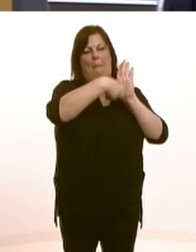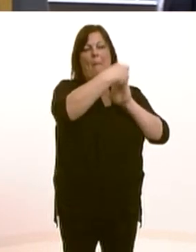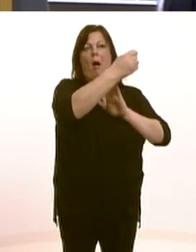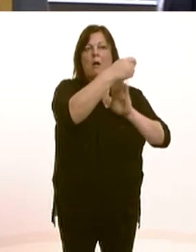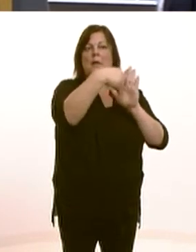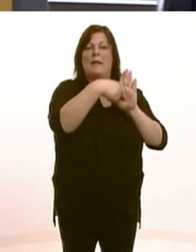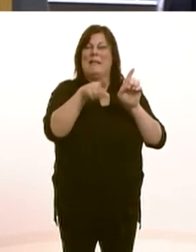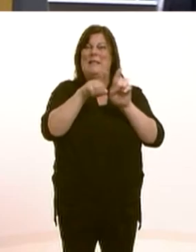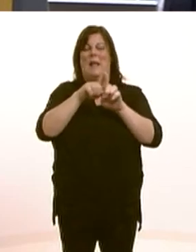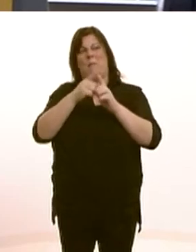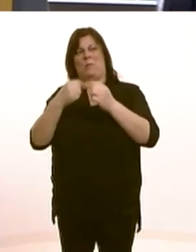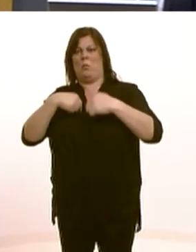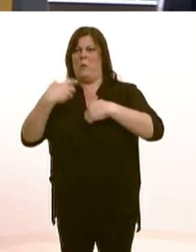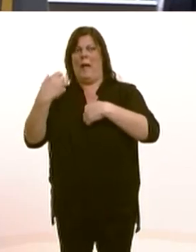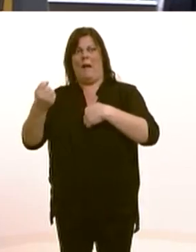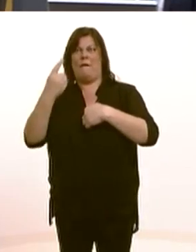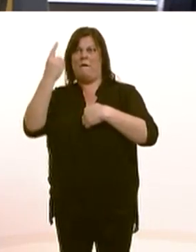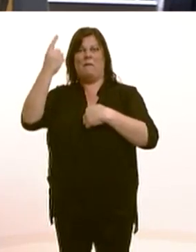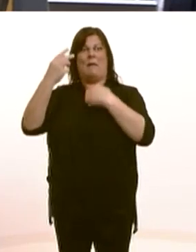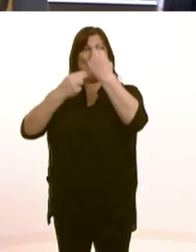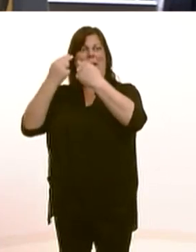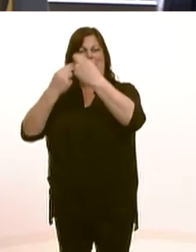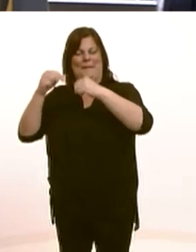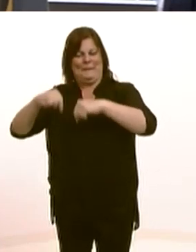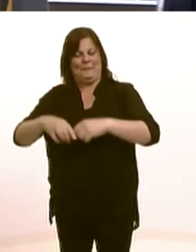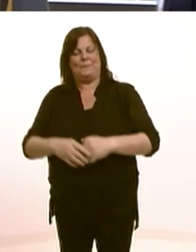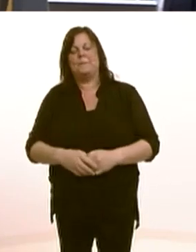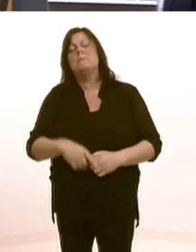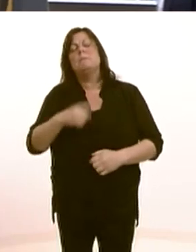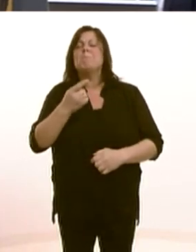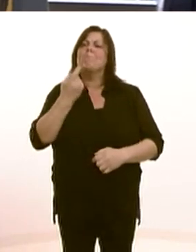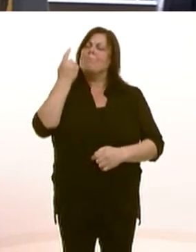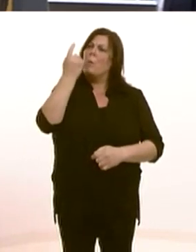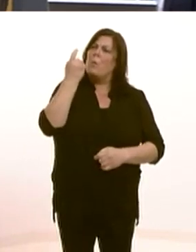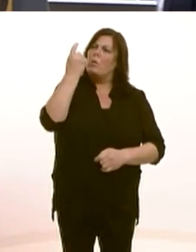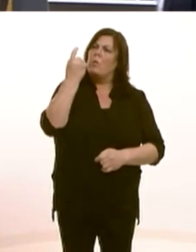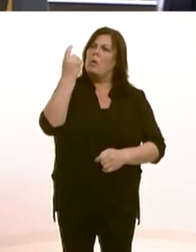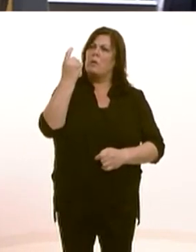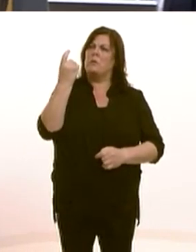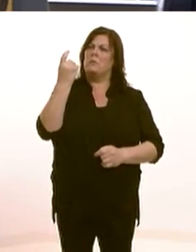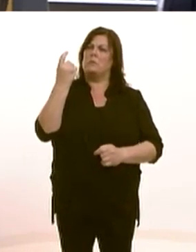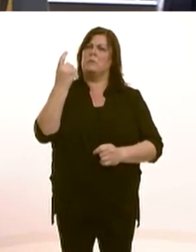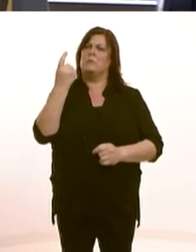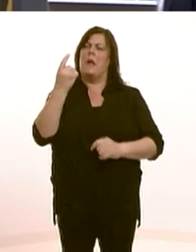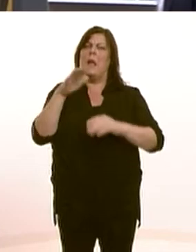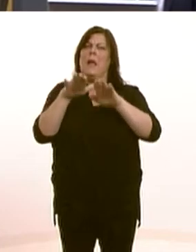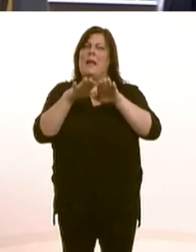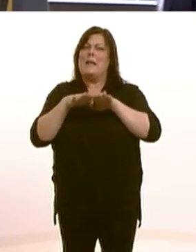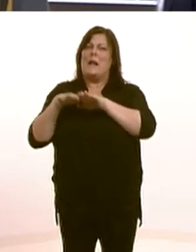our canteenóand I wondered what help the national food procurement service is going